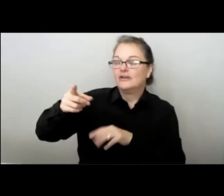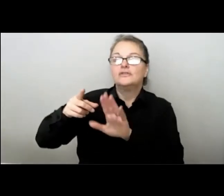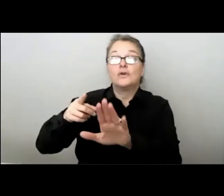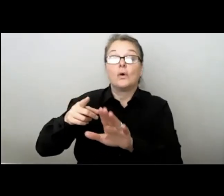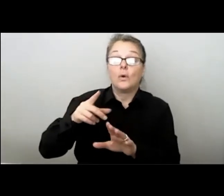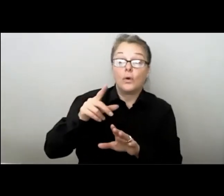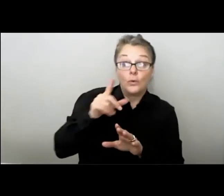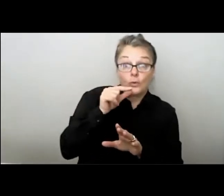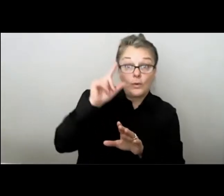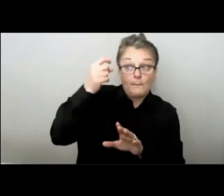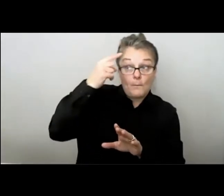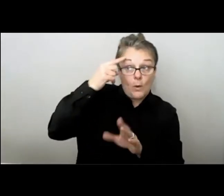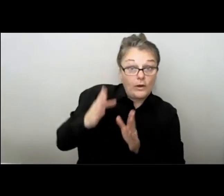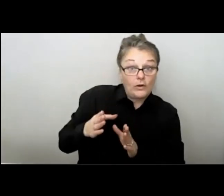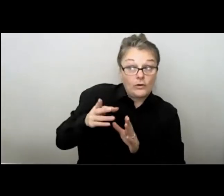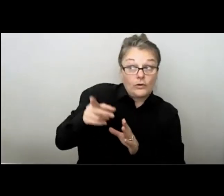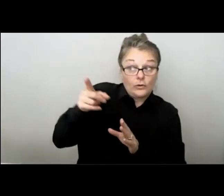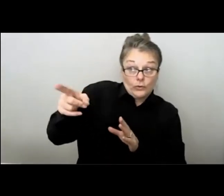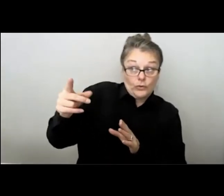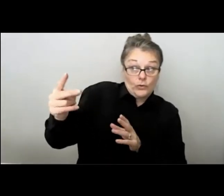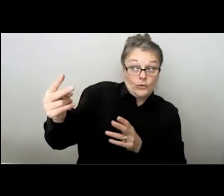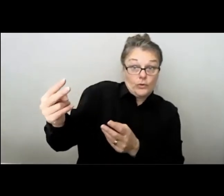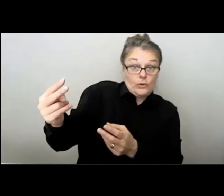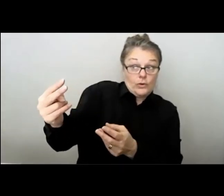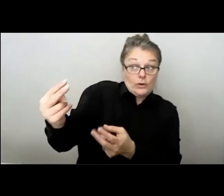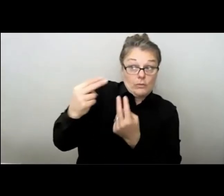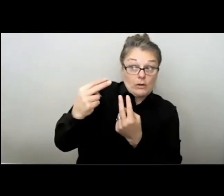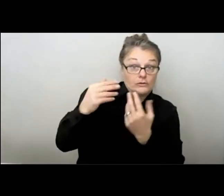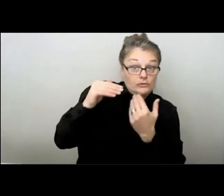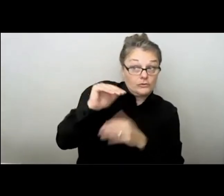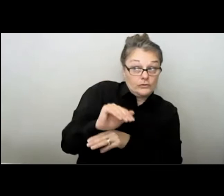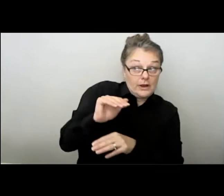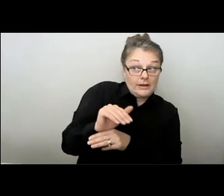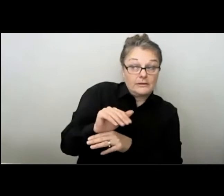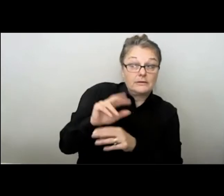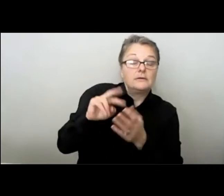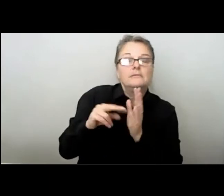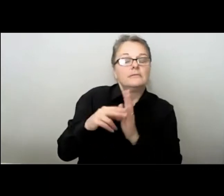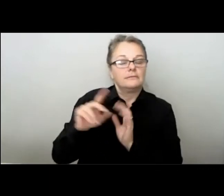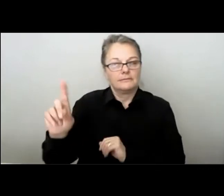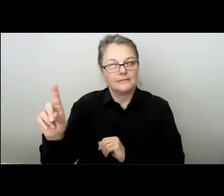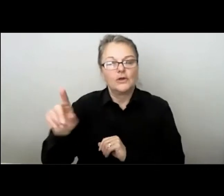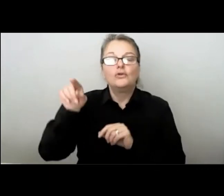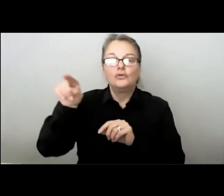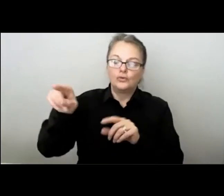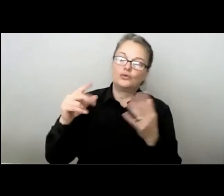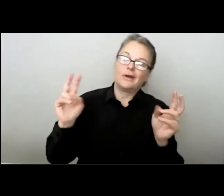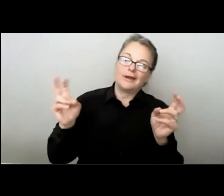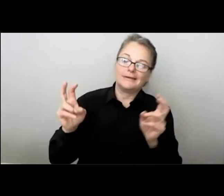THAT WHEN YOU’RE HERE TONIGHT, YOU ARE HERE IN YOUR ROLE AS AN EMPLOYEE OR PERSPECTIVE EMPLOYEE.